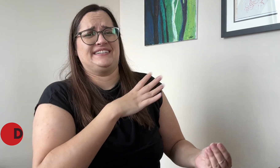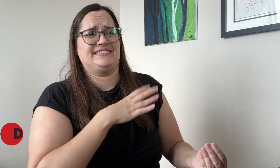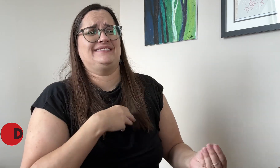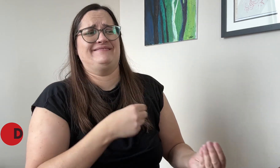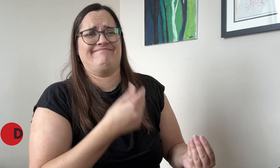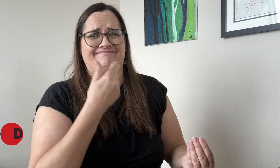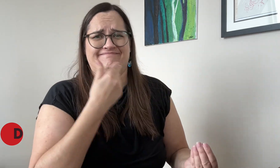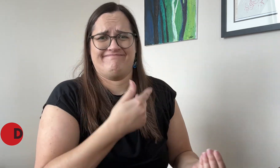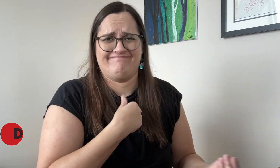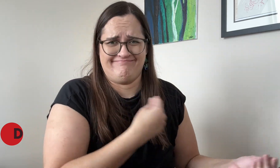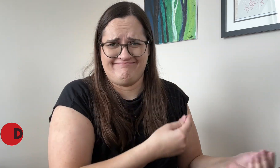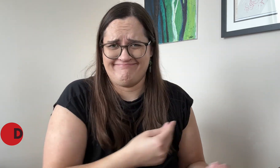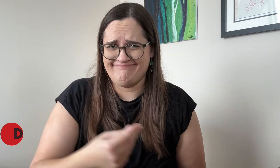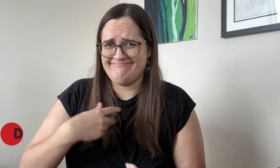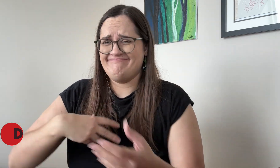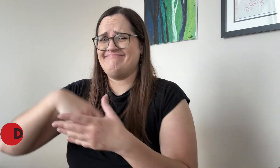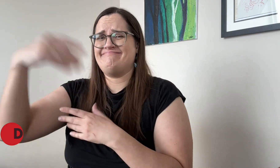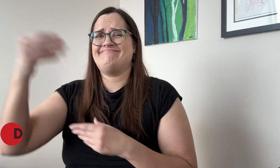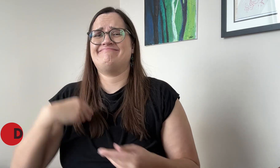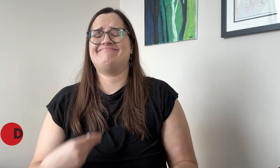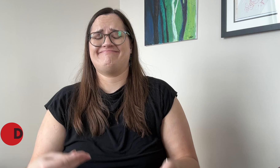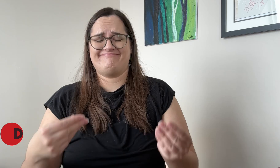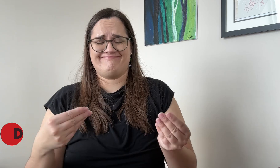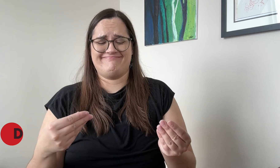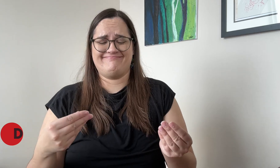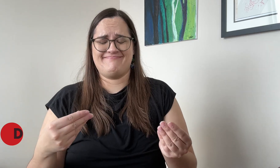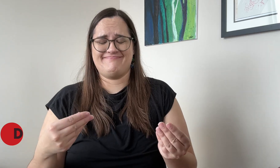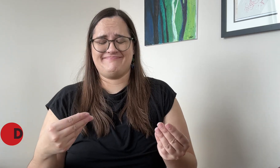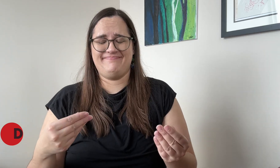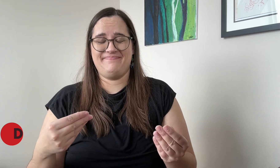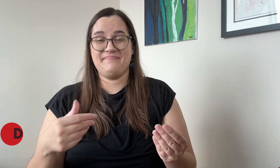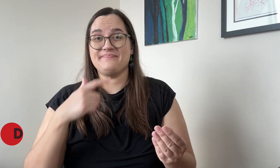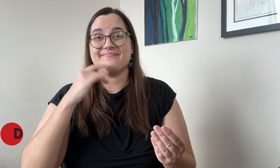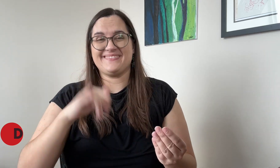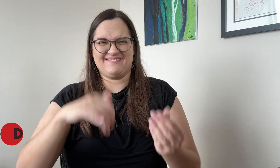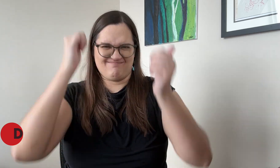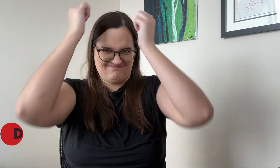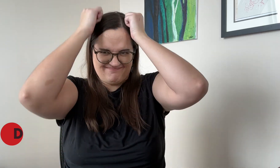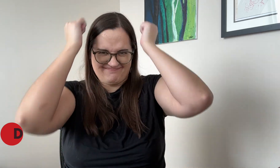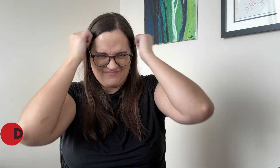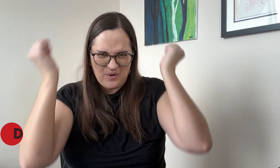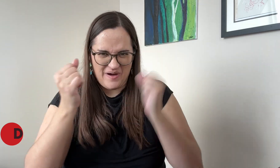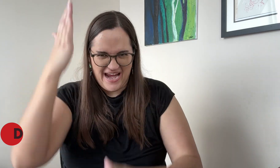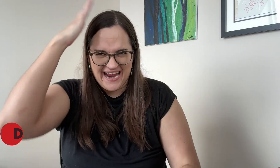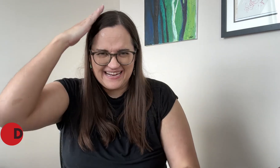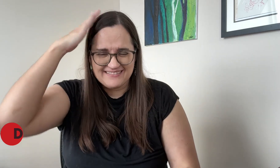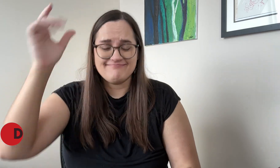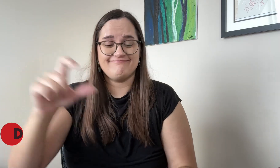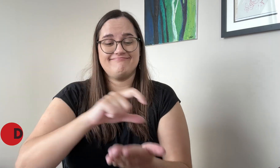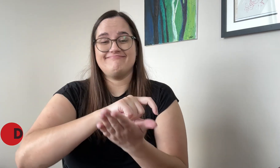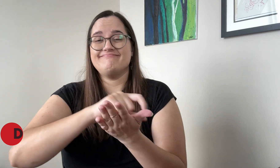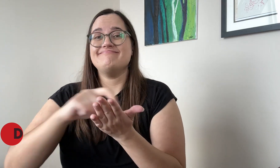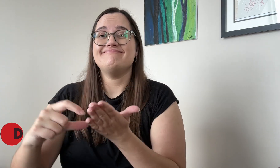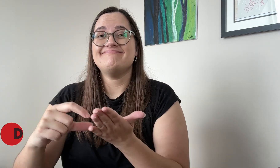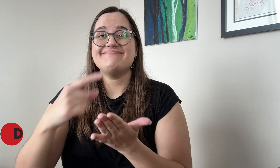I thanked him and walked out. When I looked, it had the text message